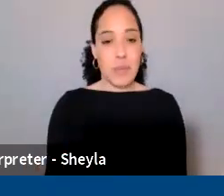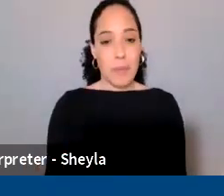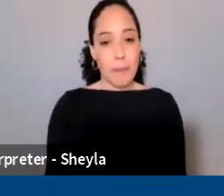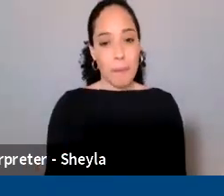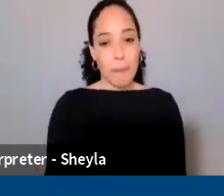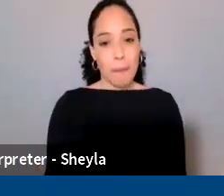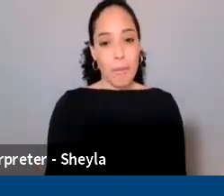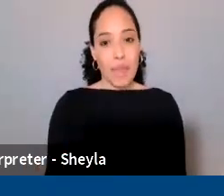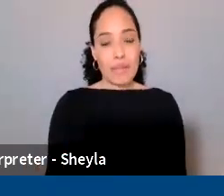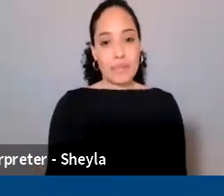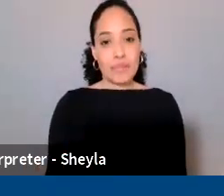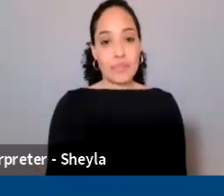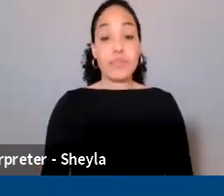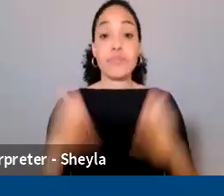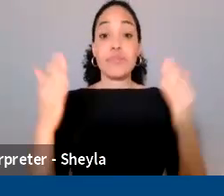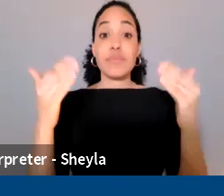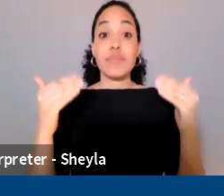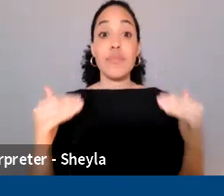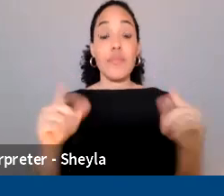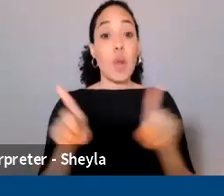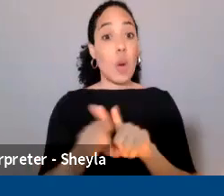thanks guys and I did uh repost those links